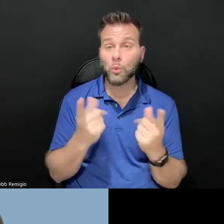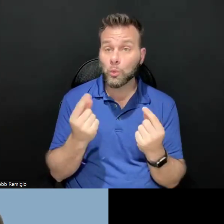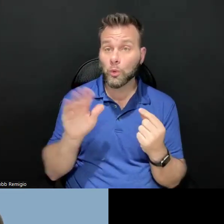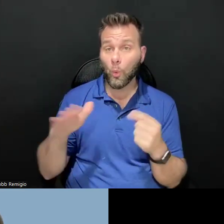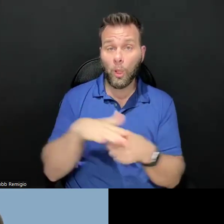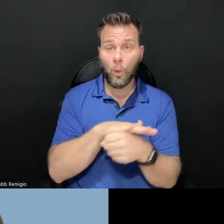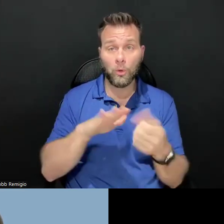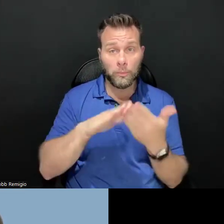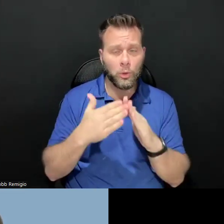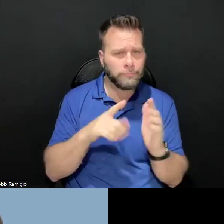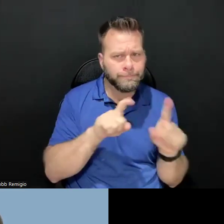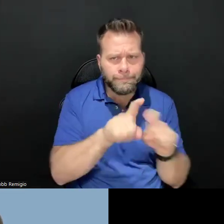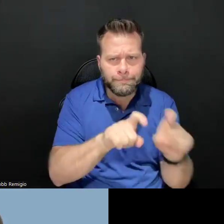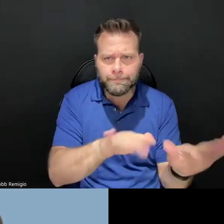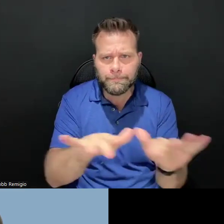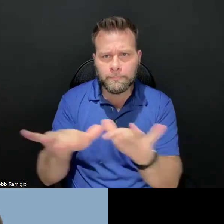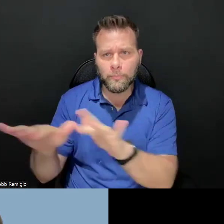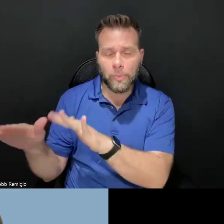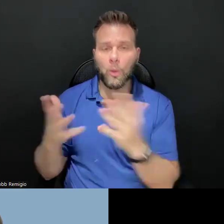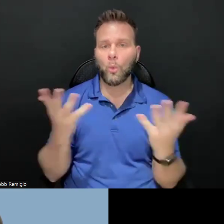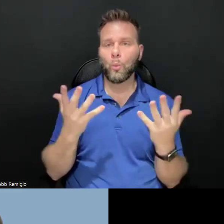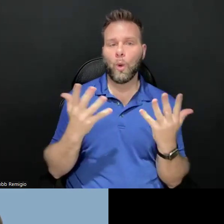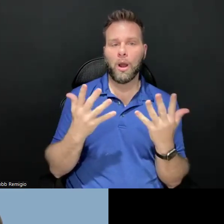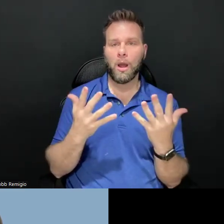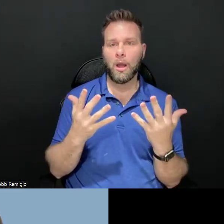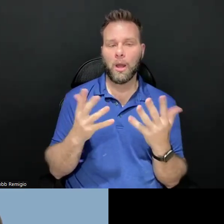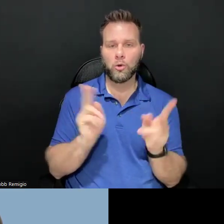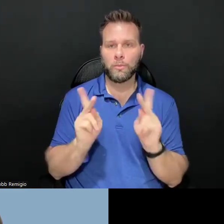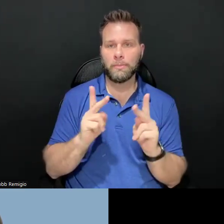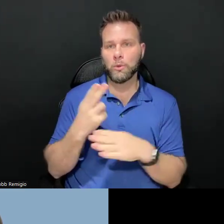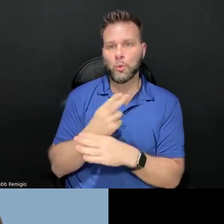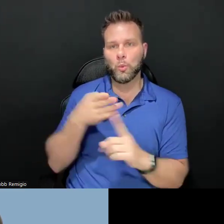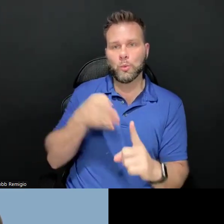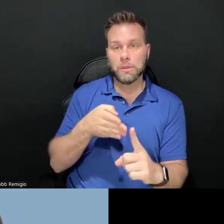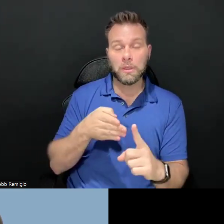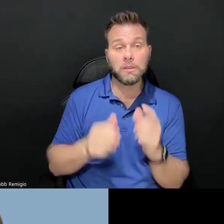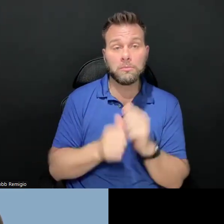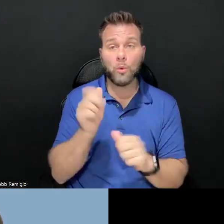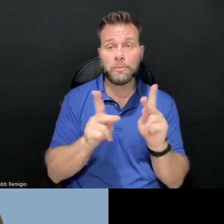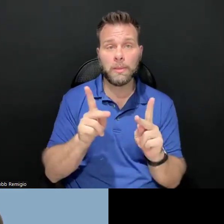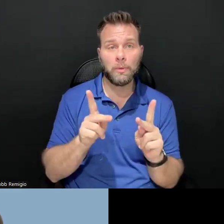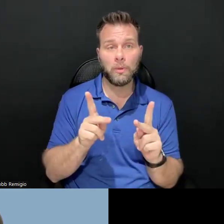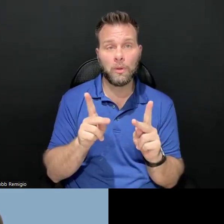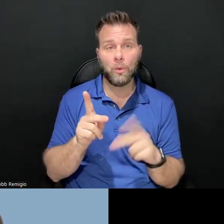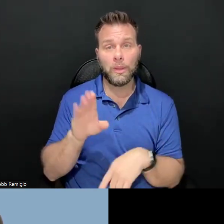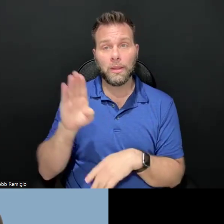do a survey of your local community and find out what do Because if most people do not